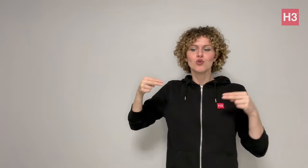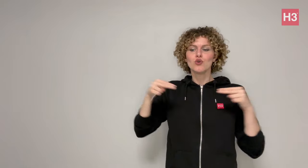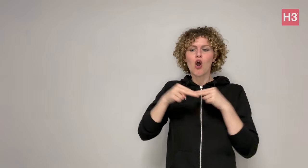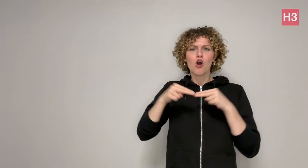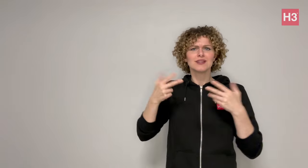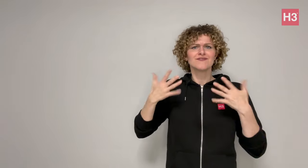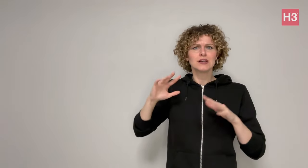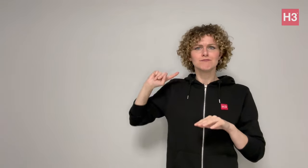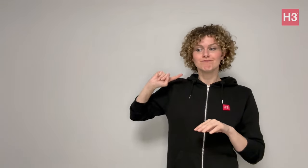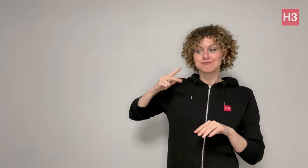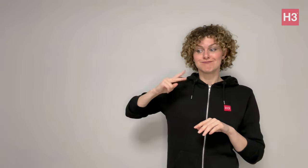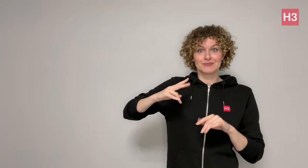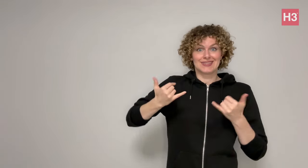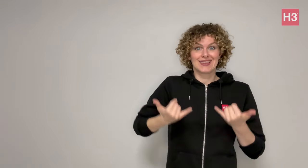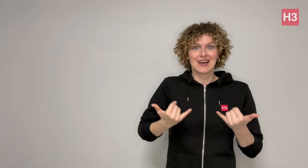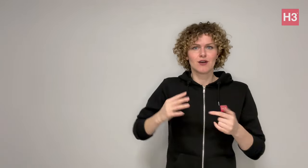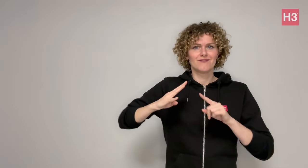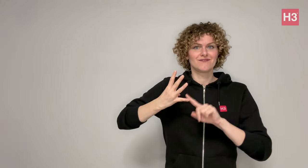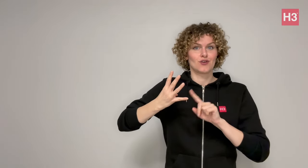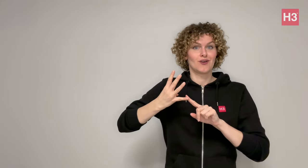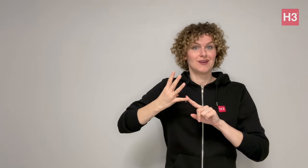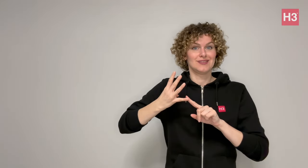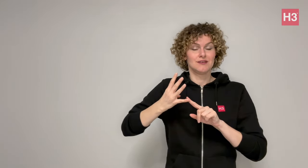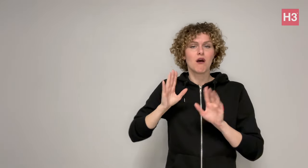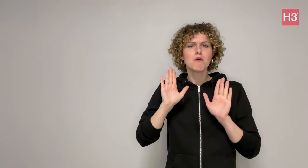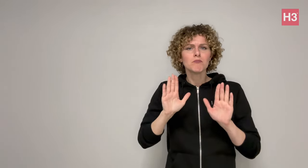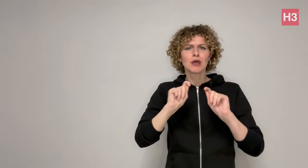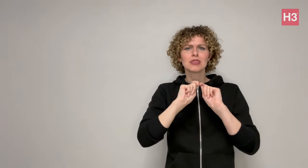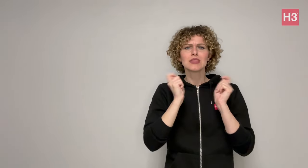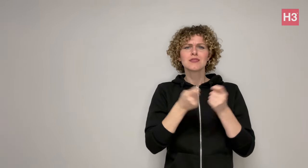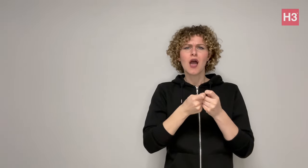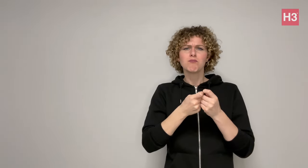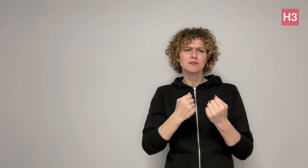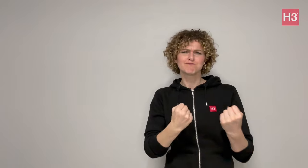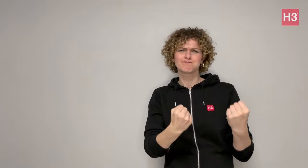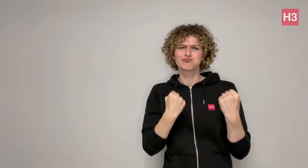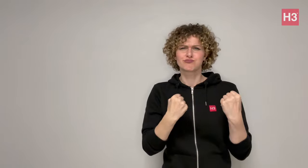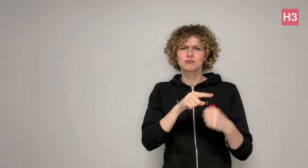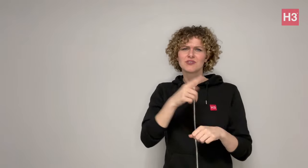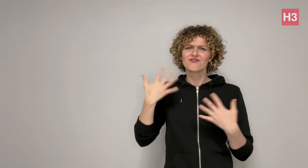Deaflympics for the fourth time. The reigning curling champion team